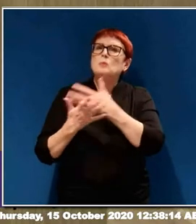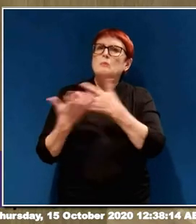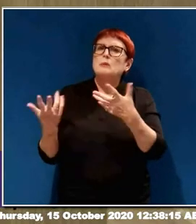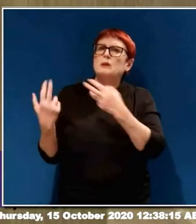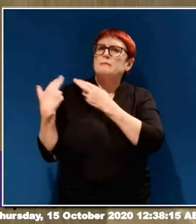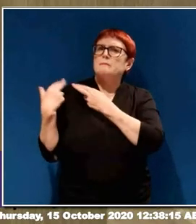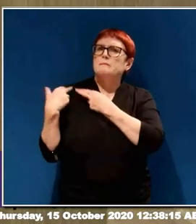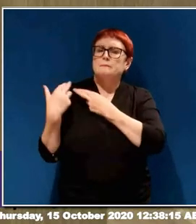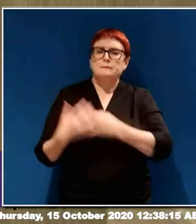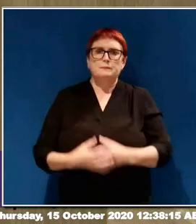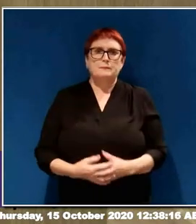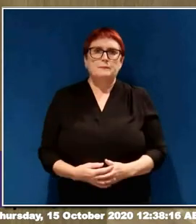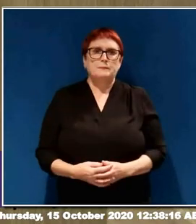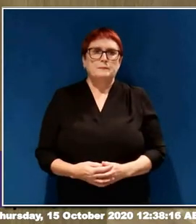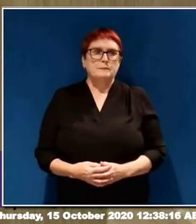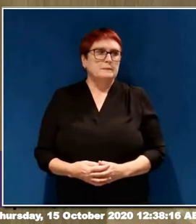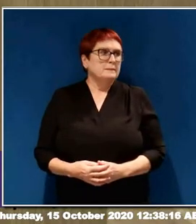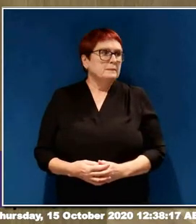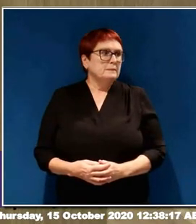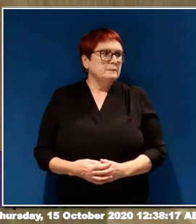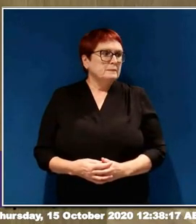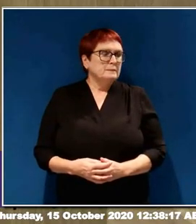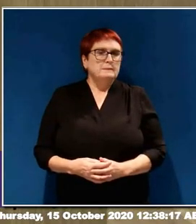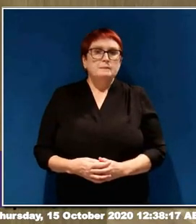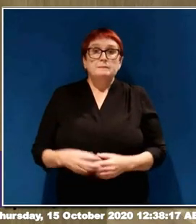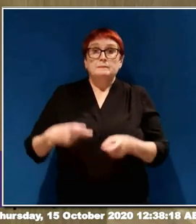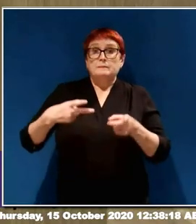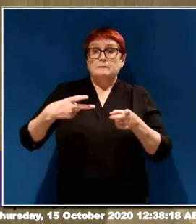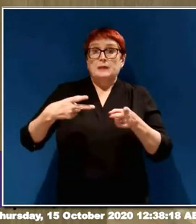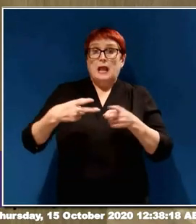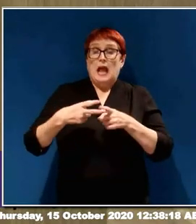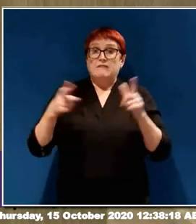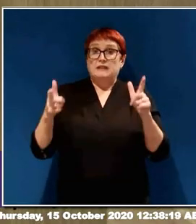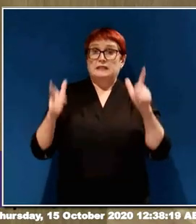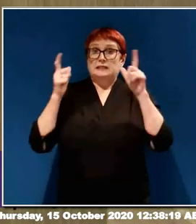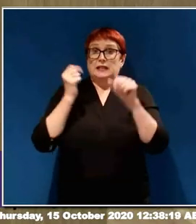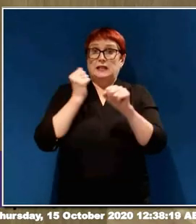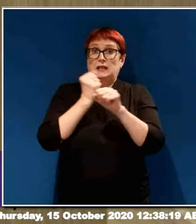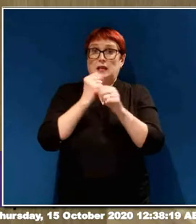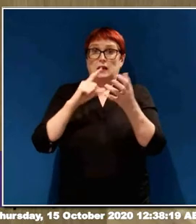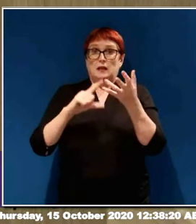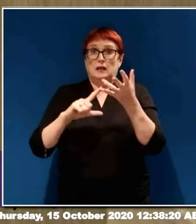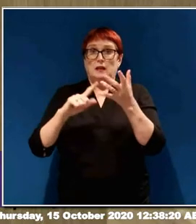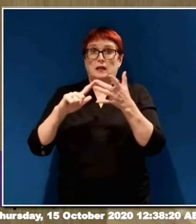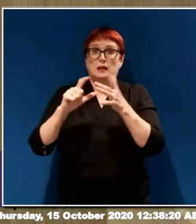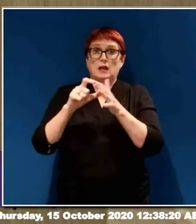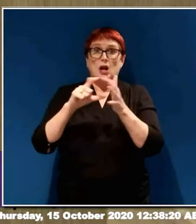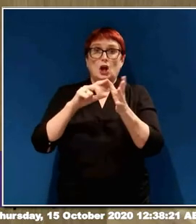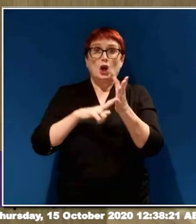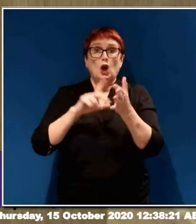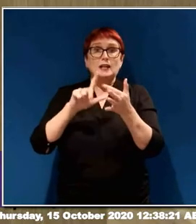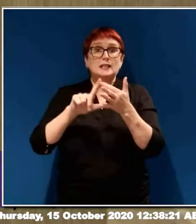There are senior guidance officers who also provide that advice to schools.